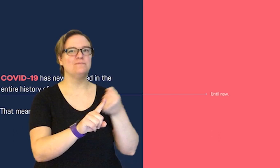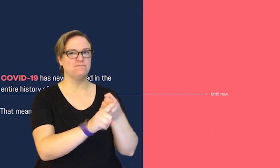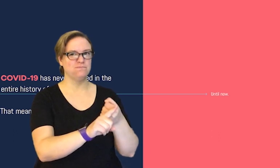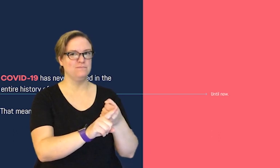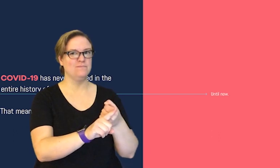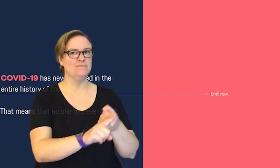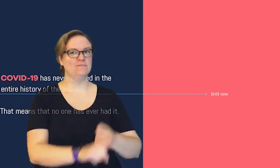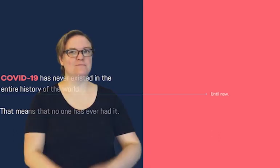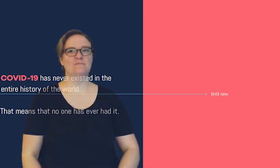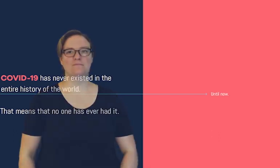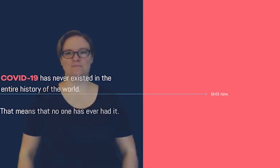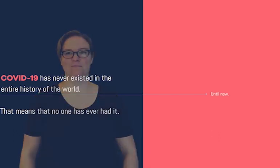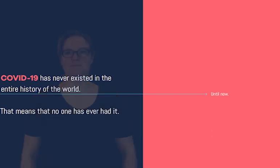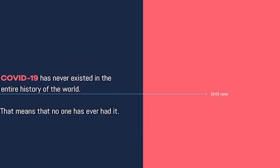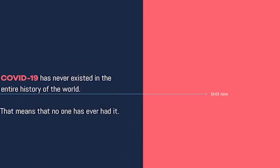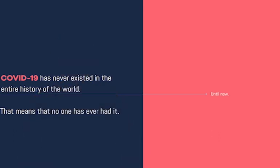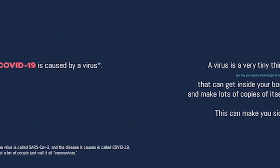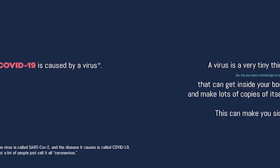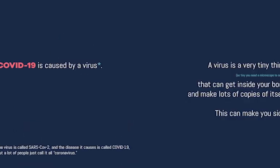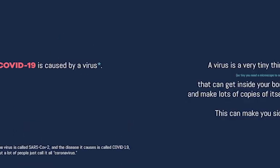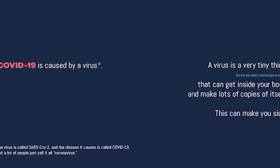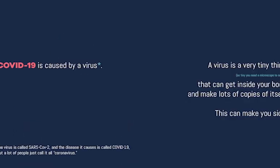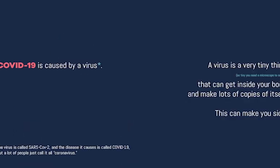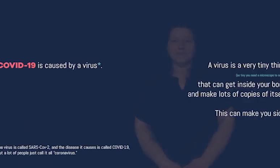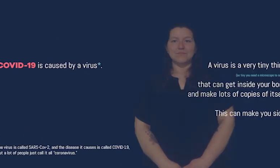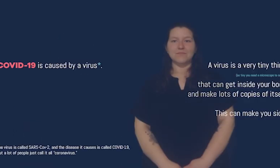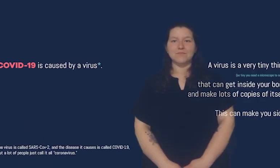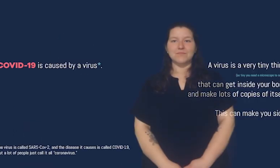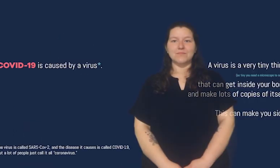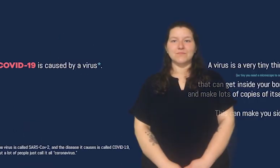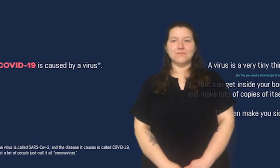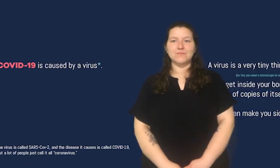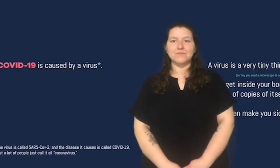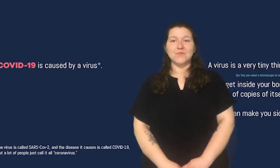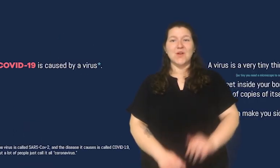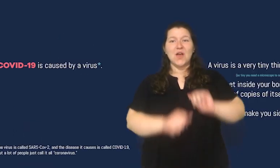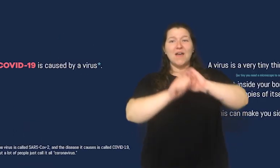Now many people are being hit with the coronavirus.